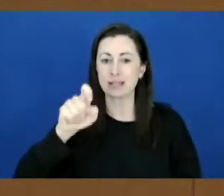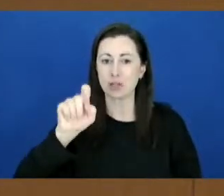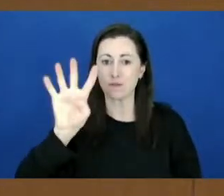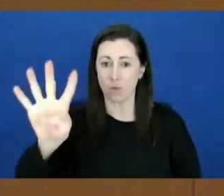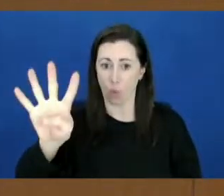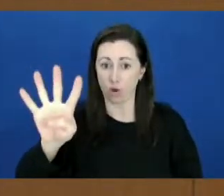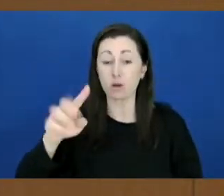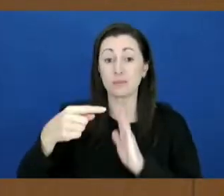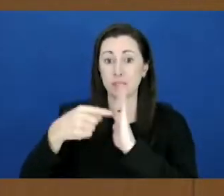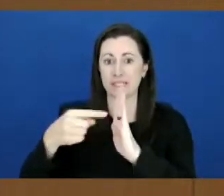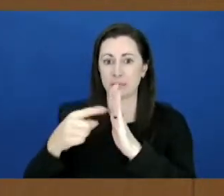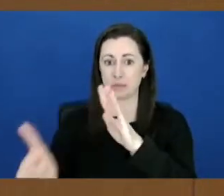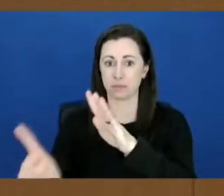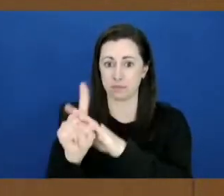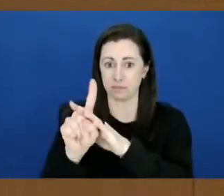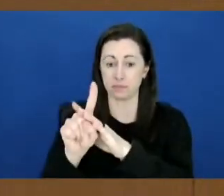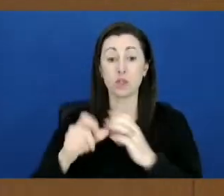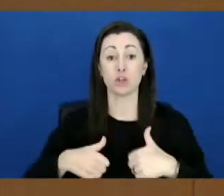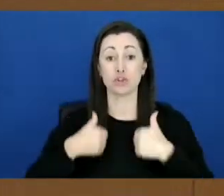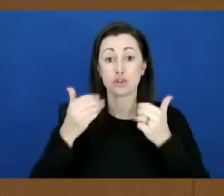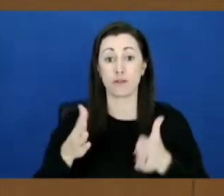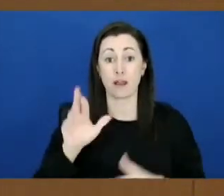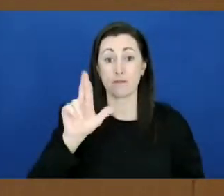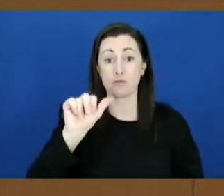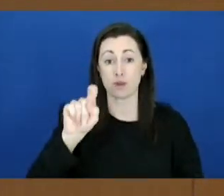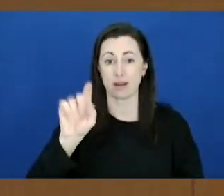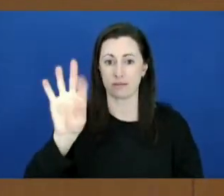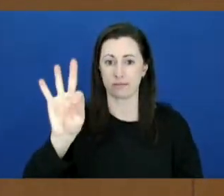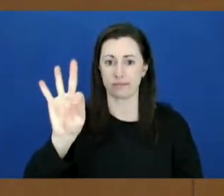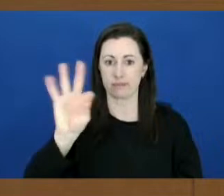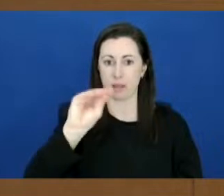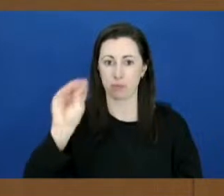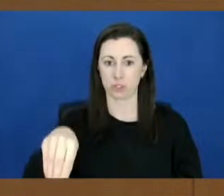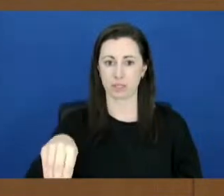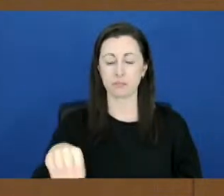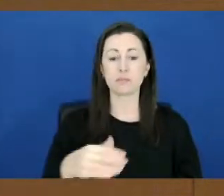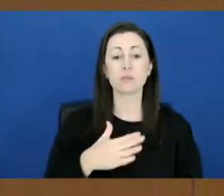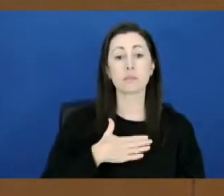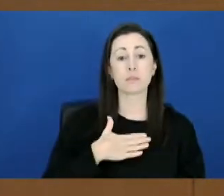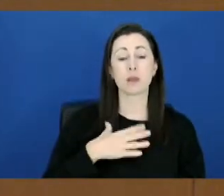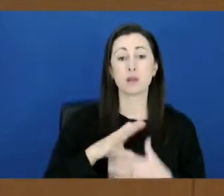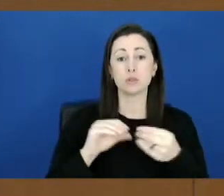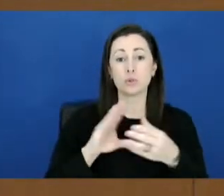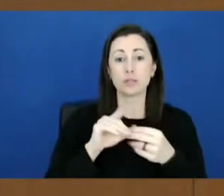UNTIL STAGE FOUR, WHEN SYMPTOMS